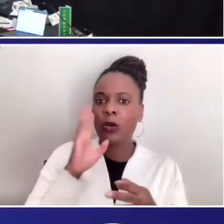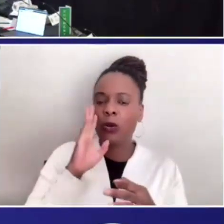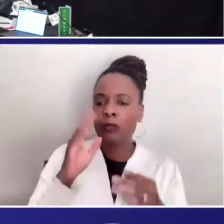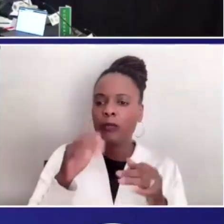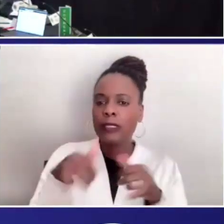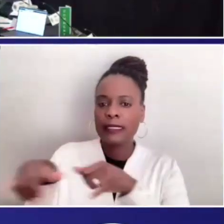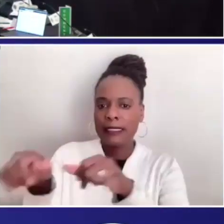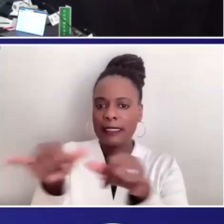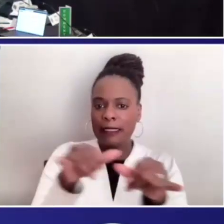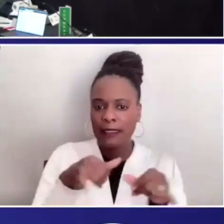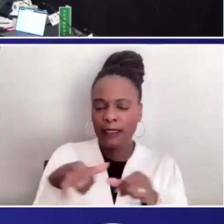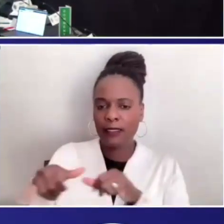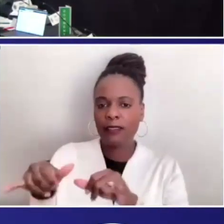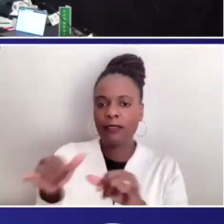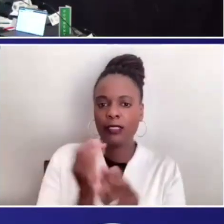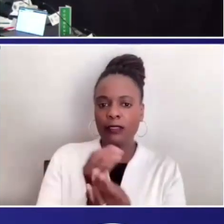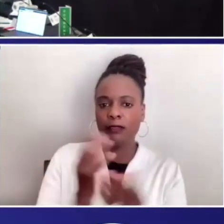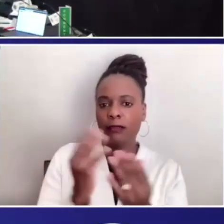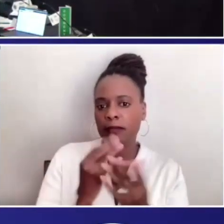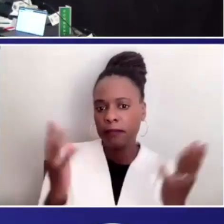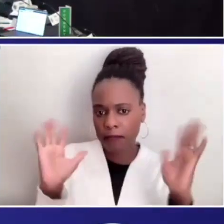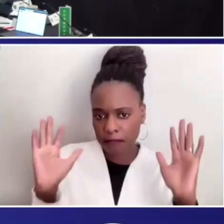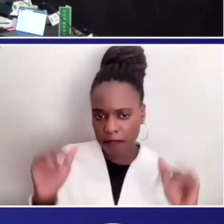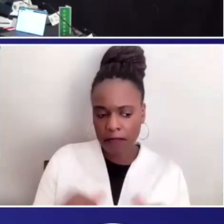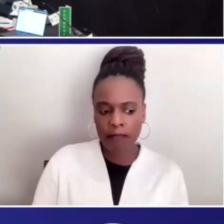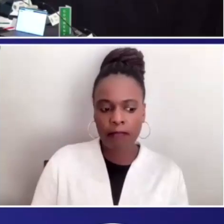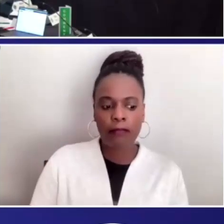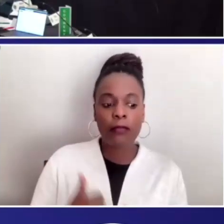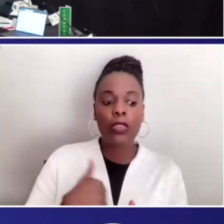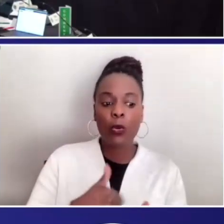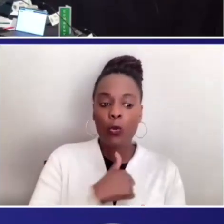So again, we, we believe that the term